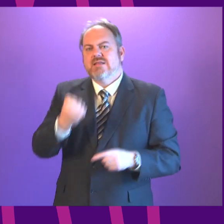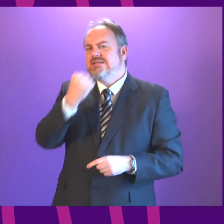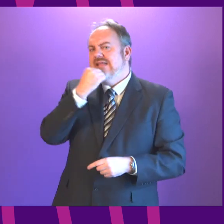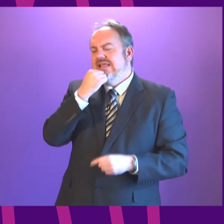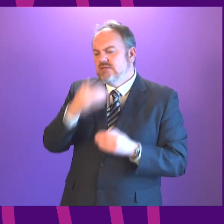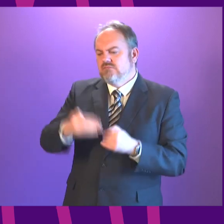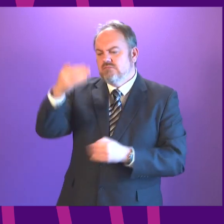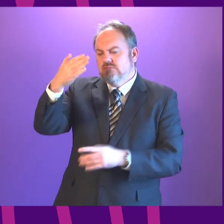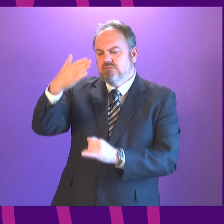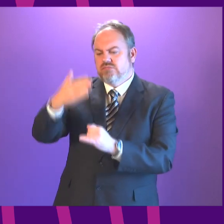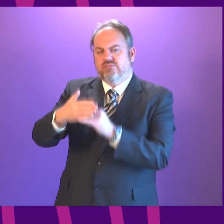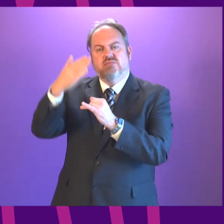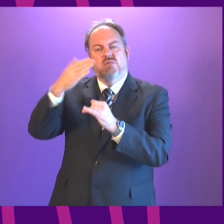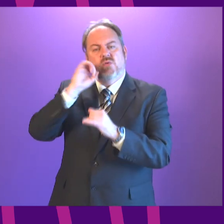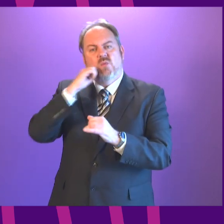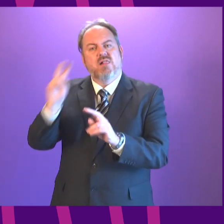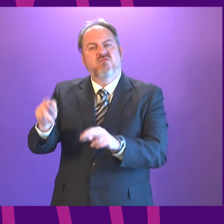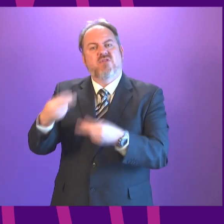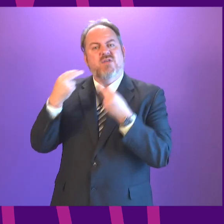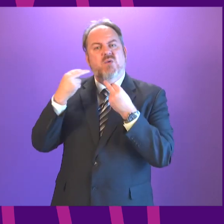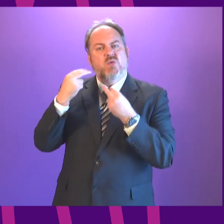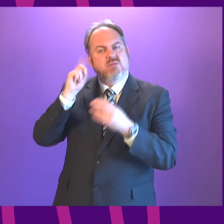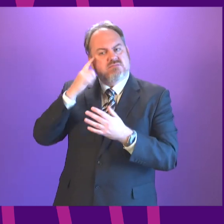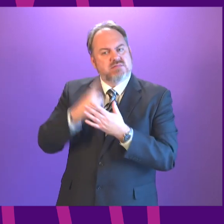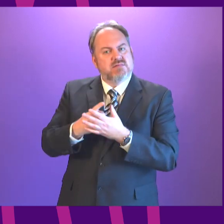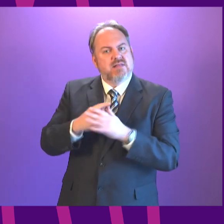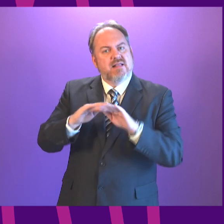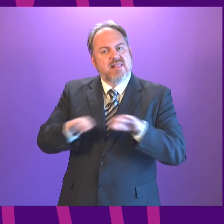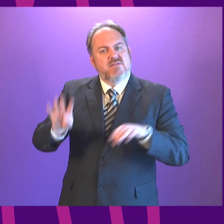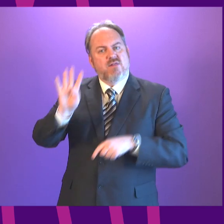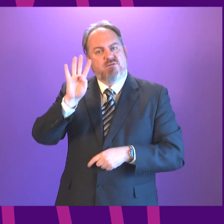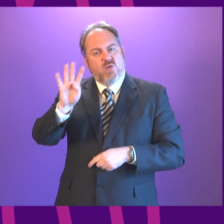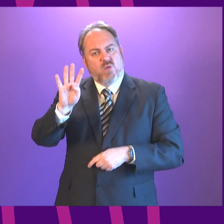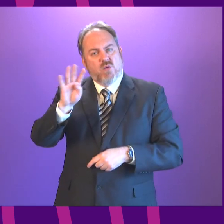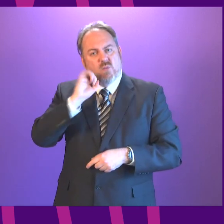of the three-week level 4 regime that will apply to the whole of mainland Scotland from